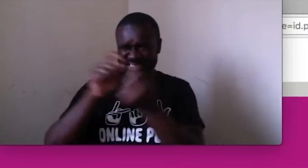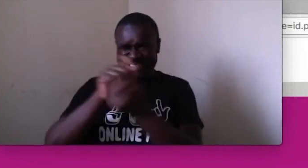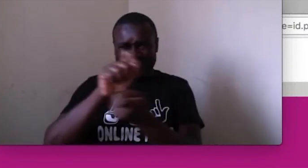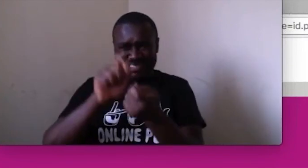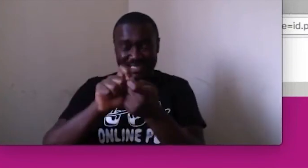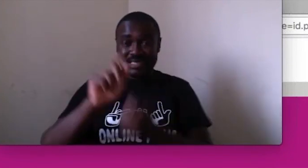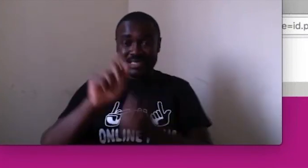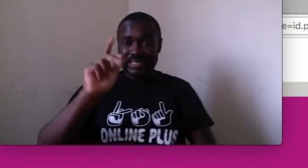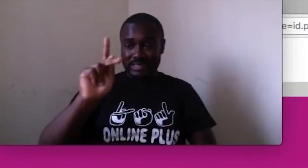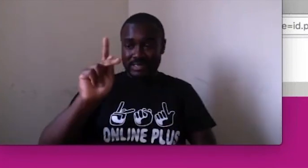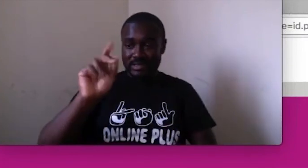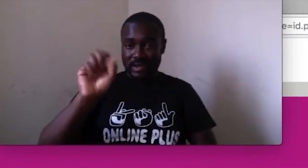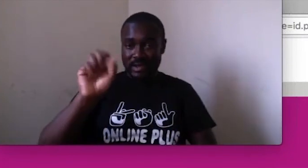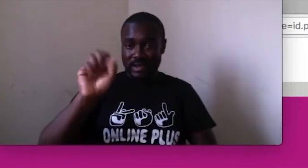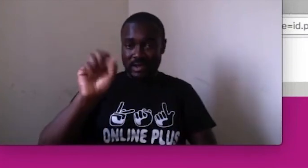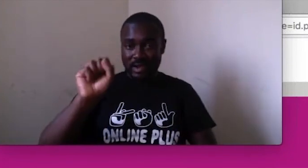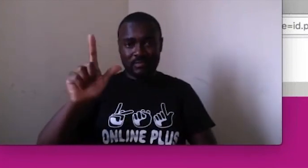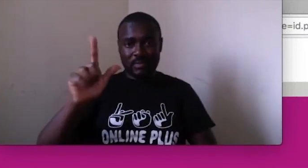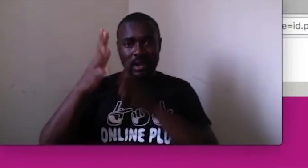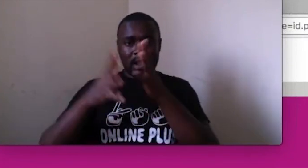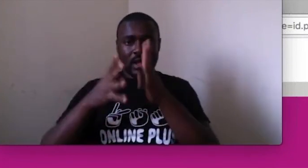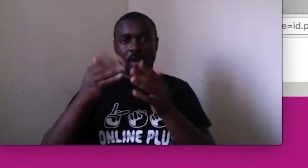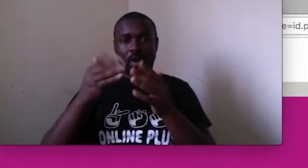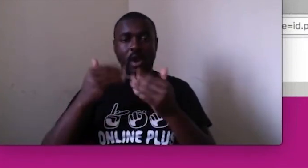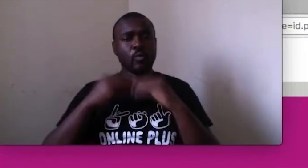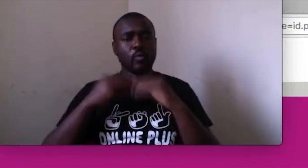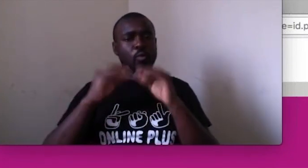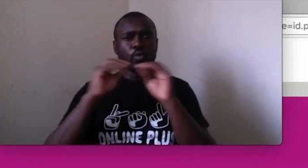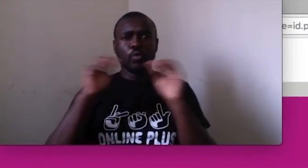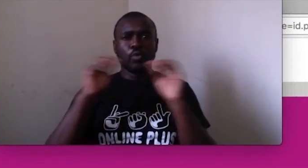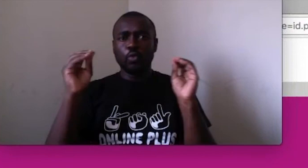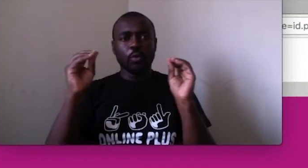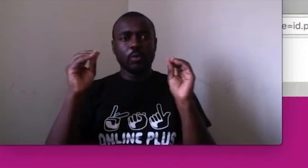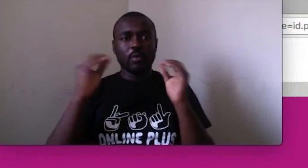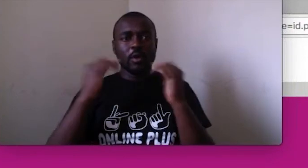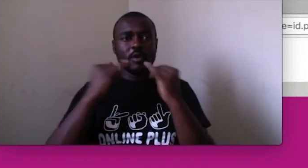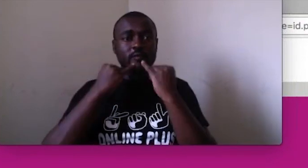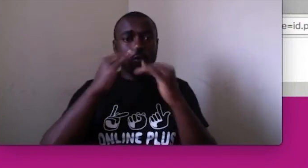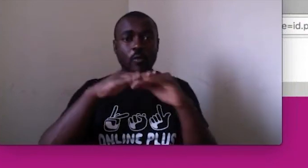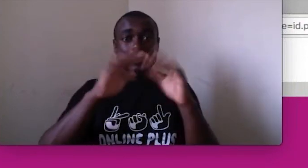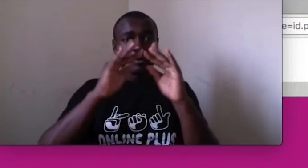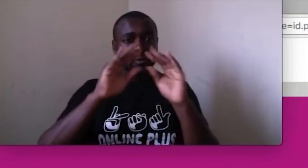so what I was focussing on was KSL, the Kenyan Sign Language which we don't have